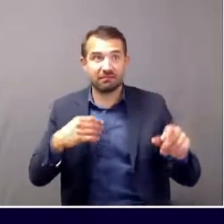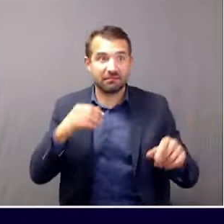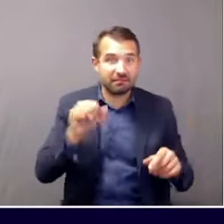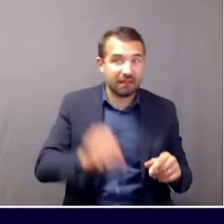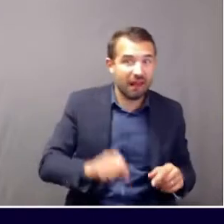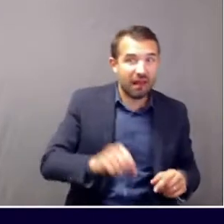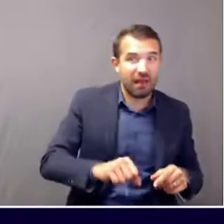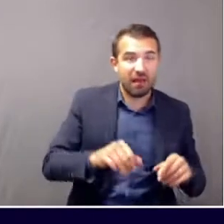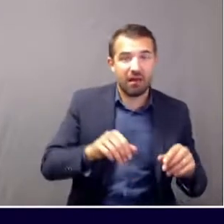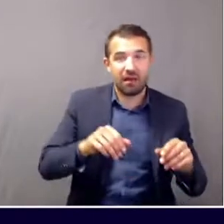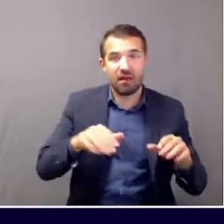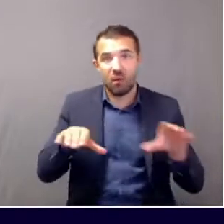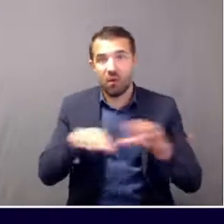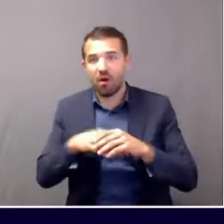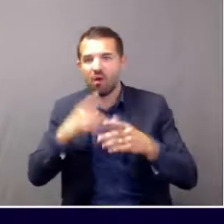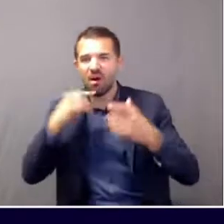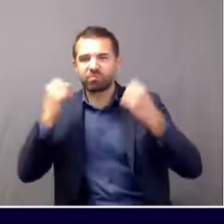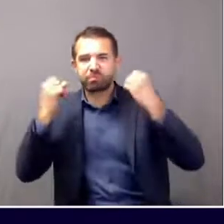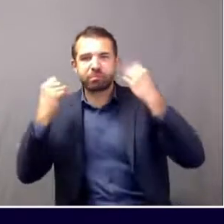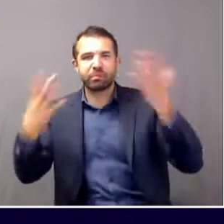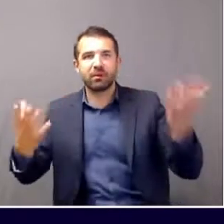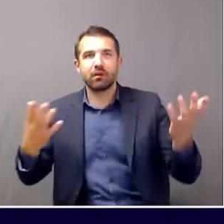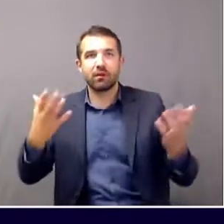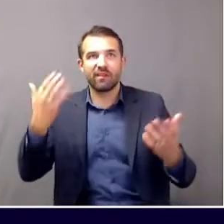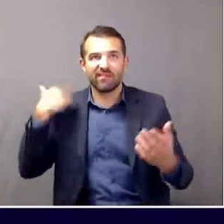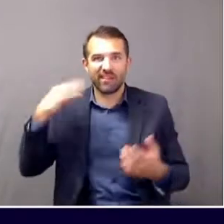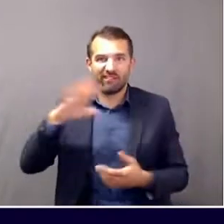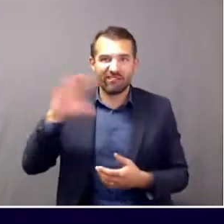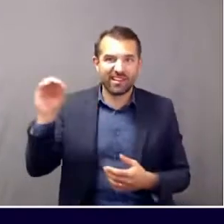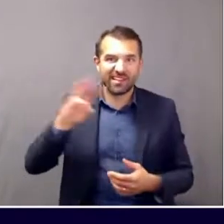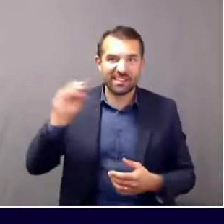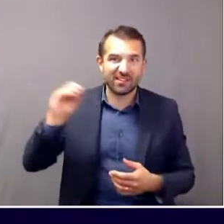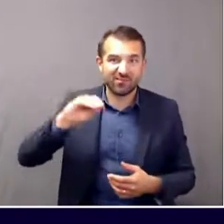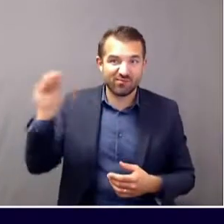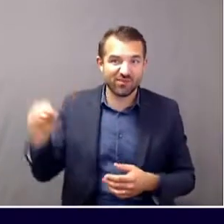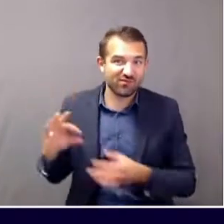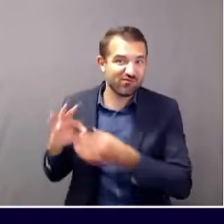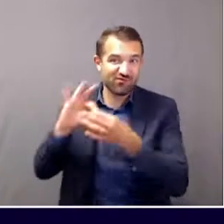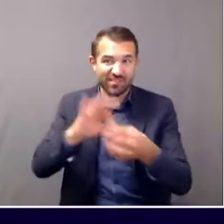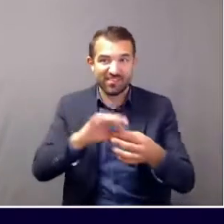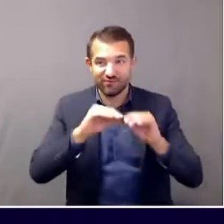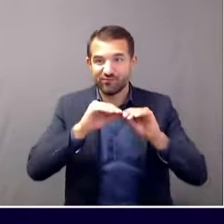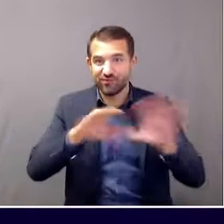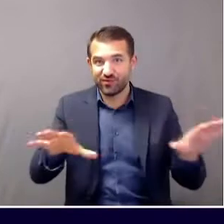percent were outbreak associated